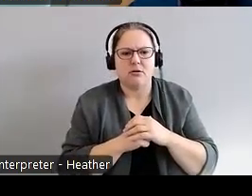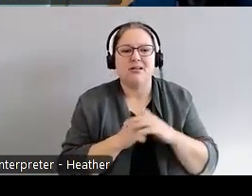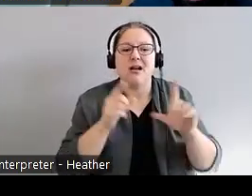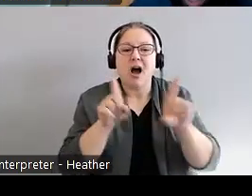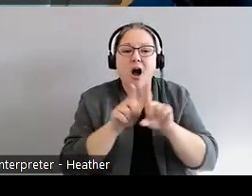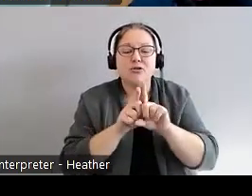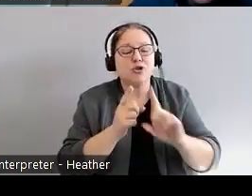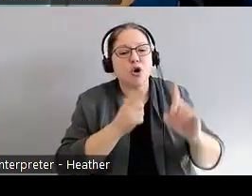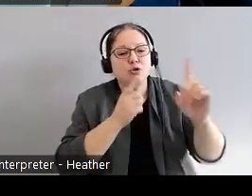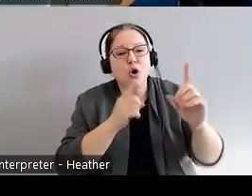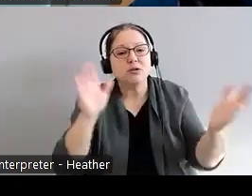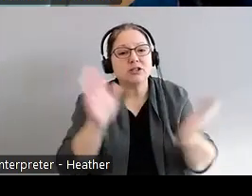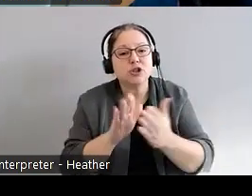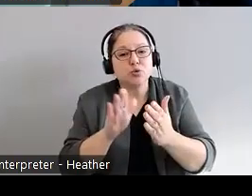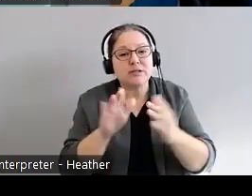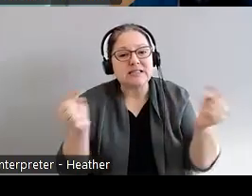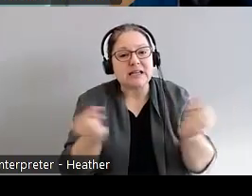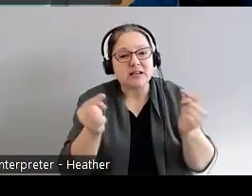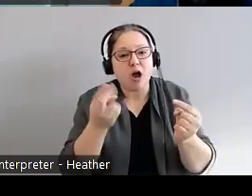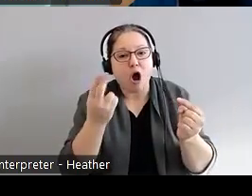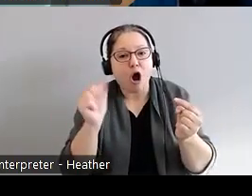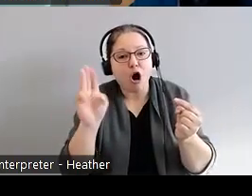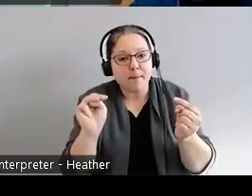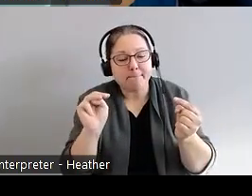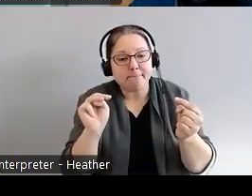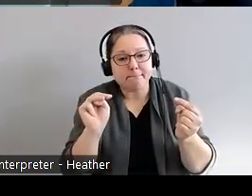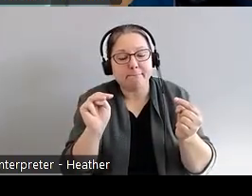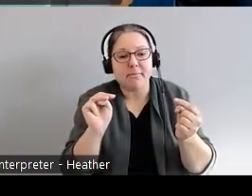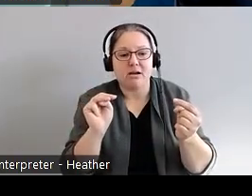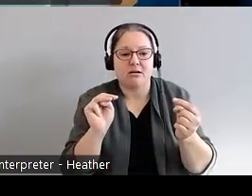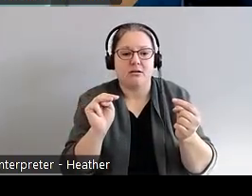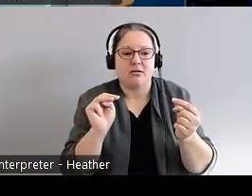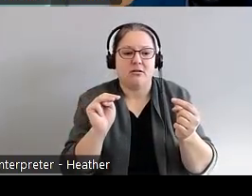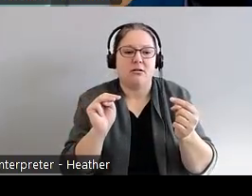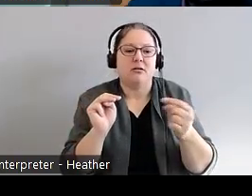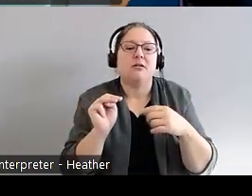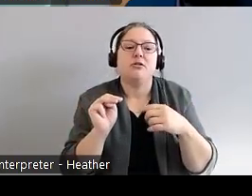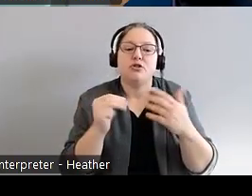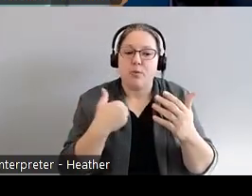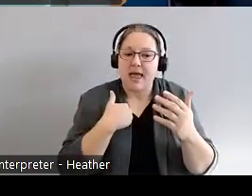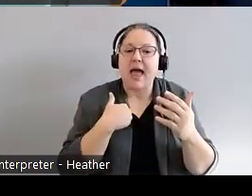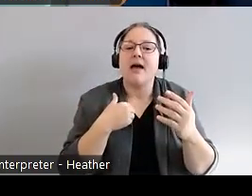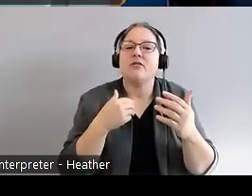on decreasing harm to staff members. So we we champion uh wellness initiatives um like you know